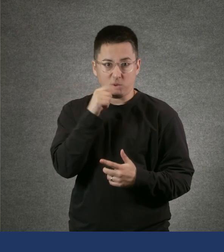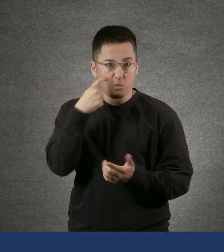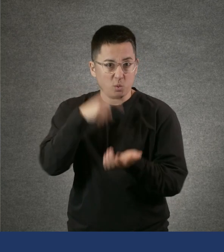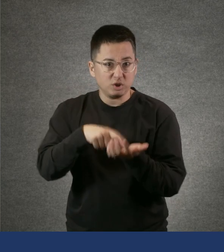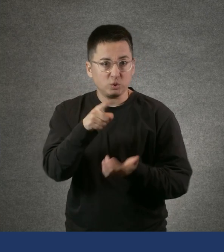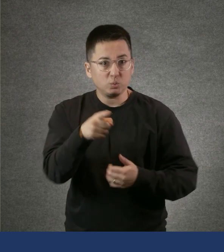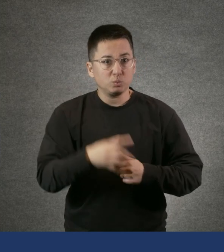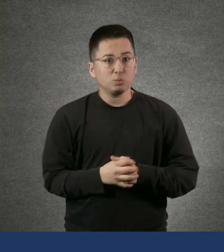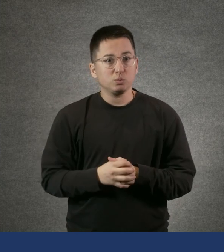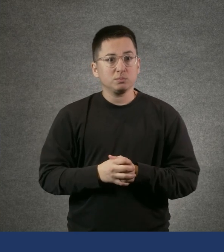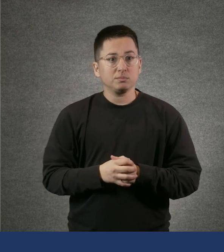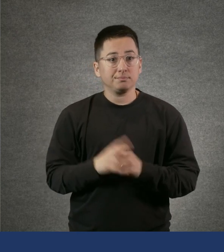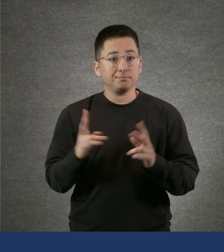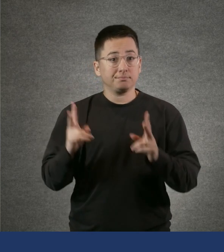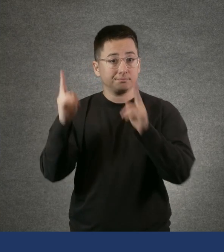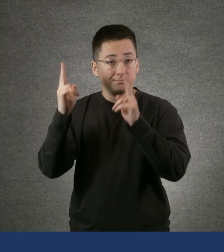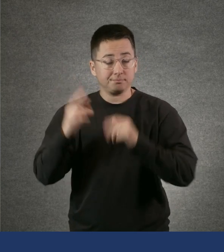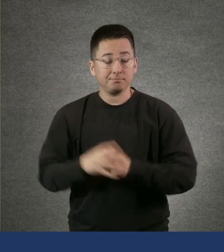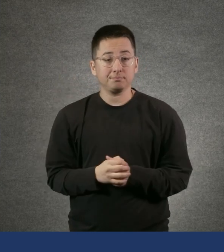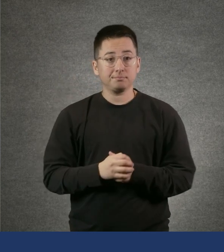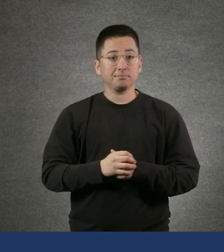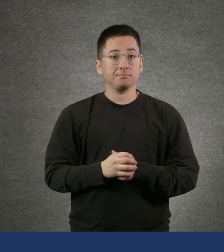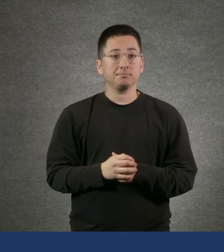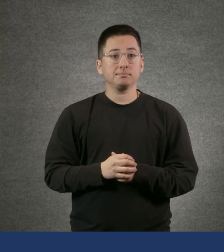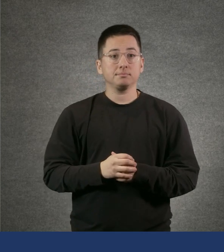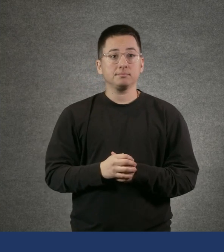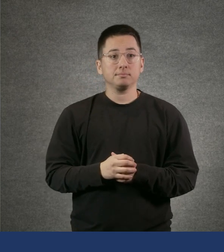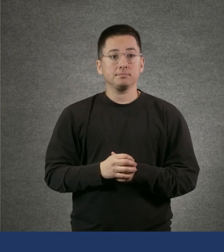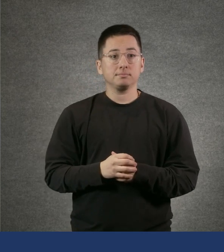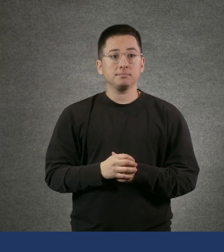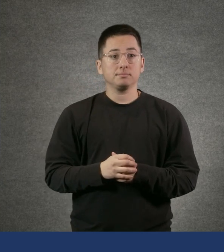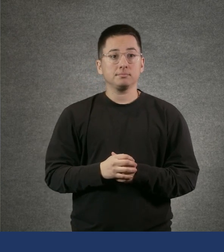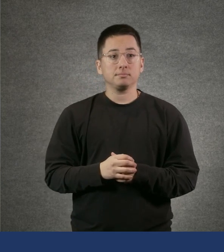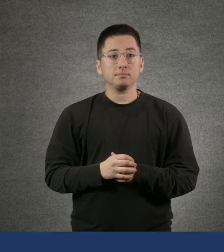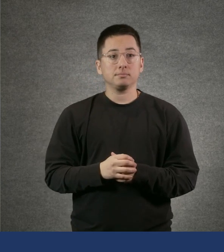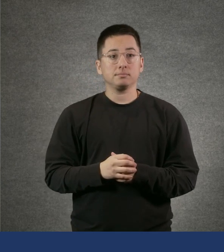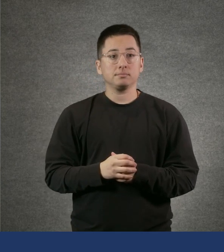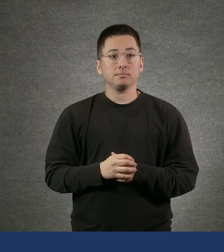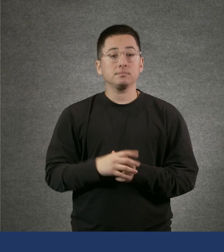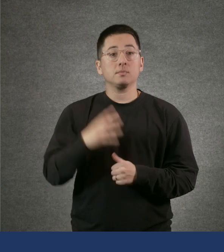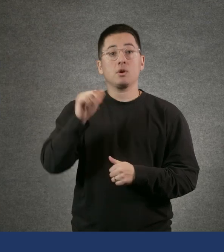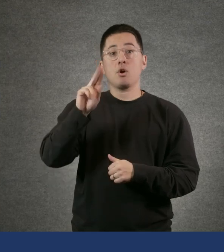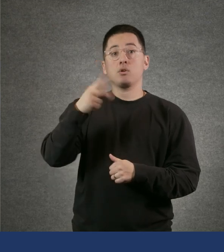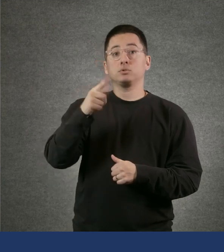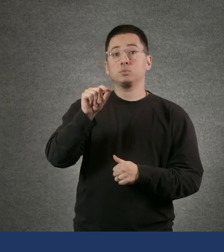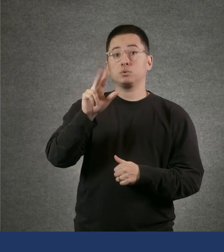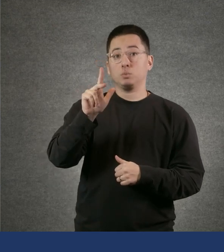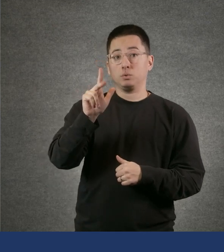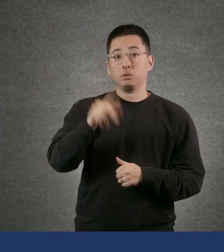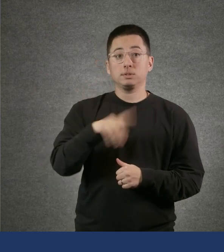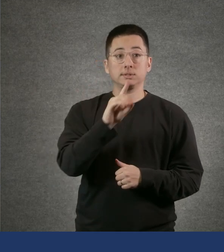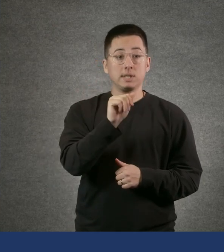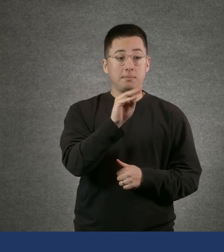In August of 2023, Damon and others told the Minnesota Reformer that home care workers are